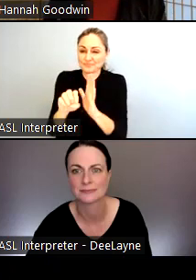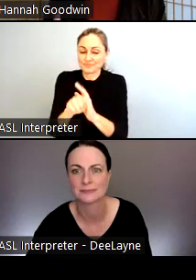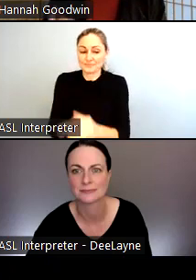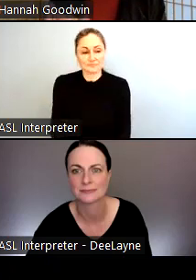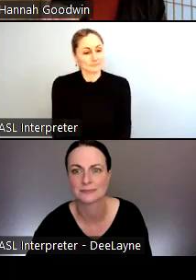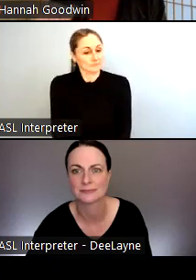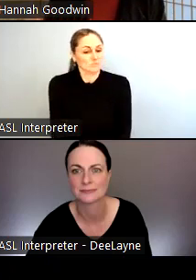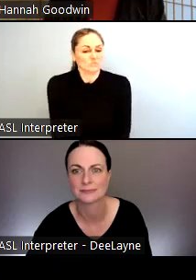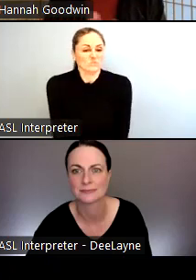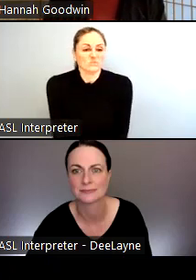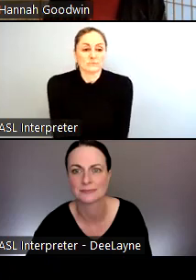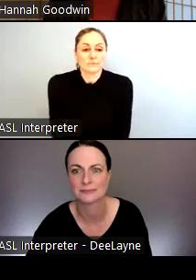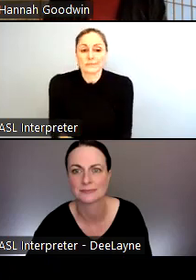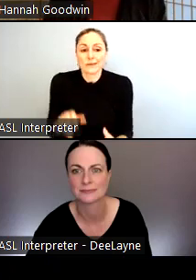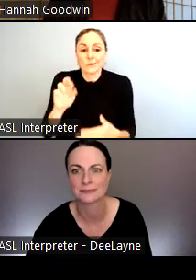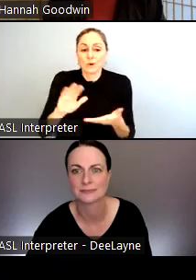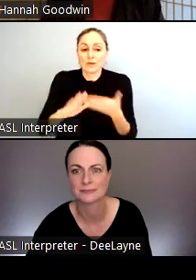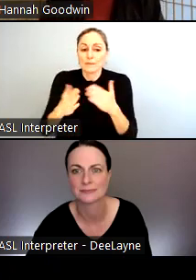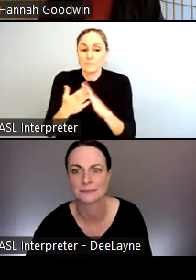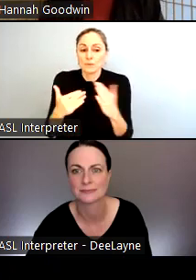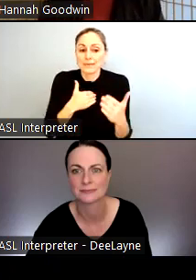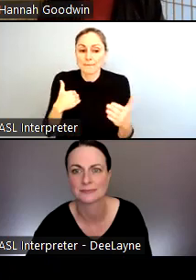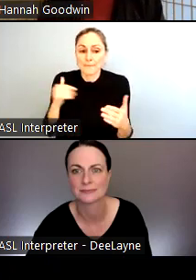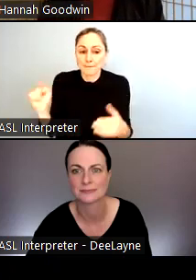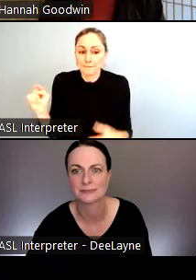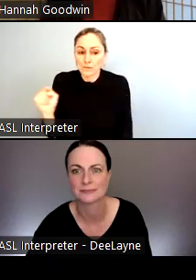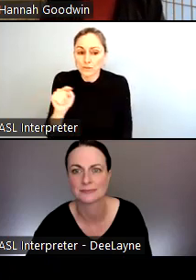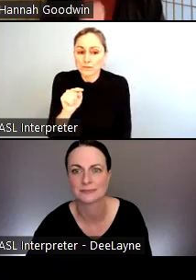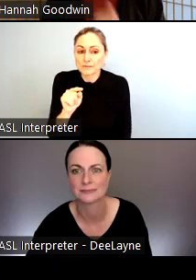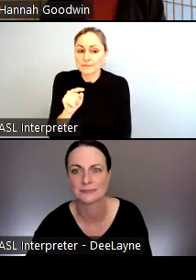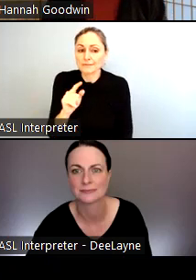for community members, partners, et cetera, et cetera,